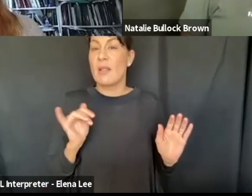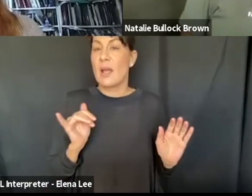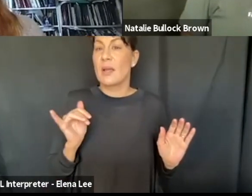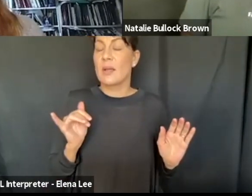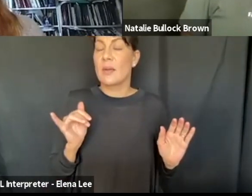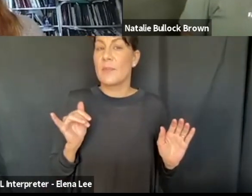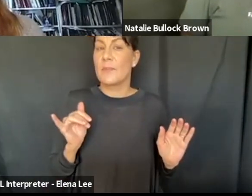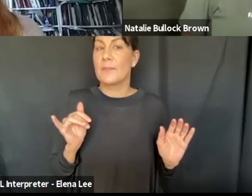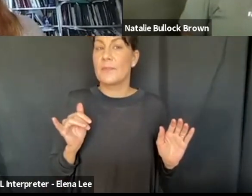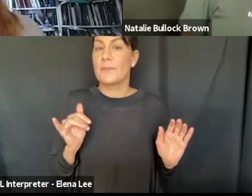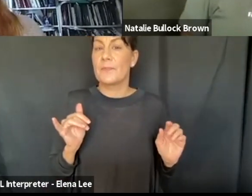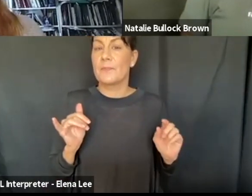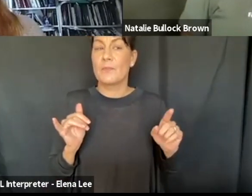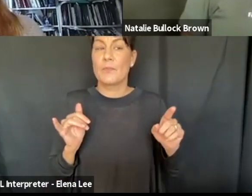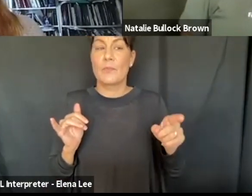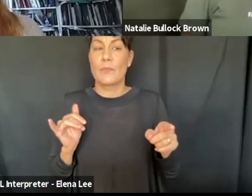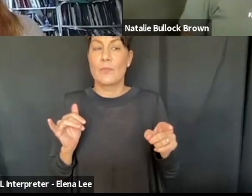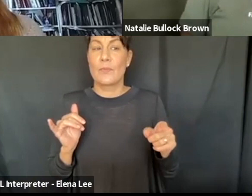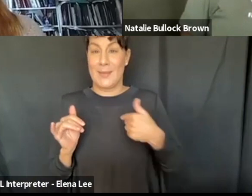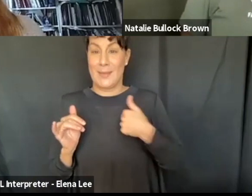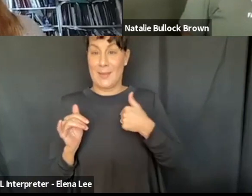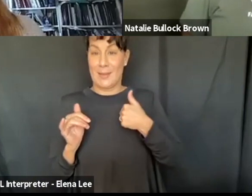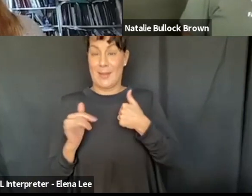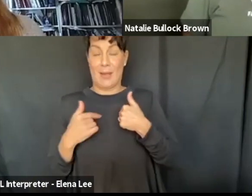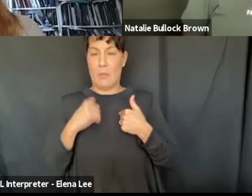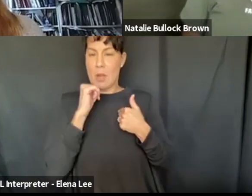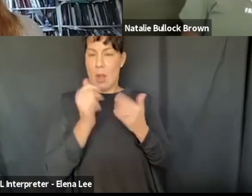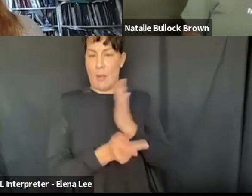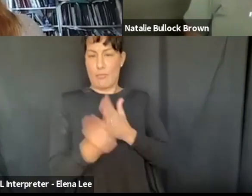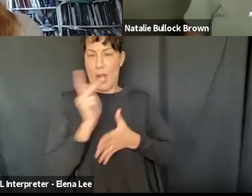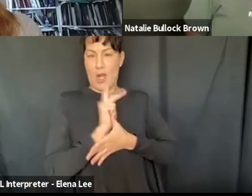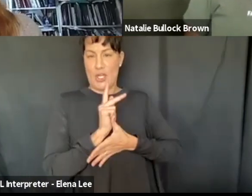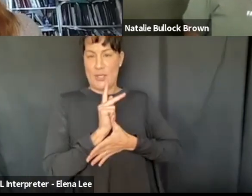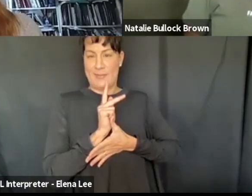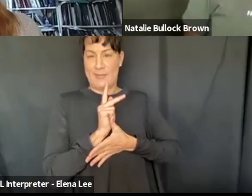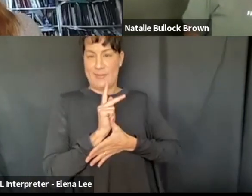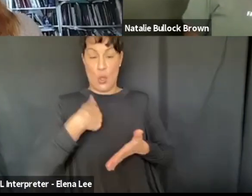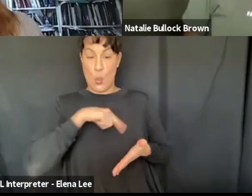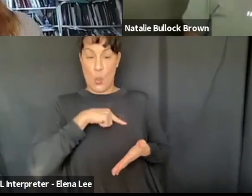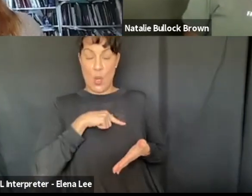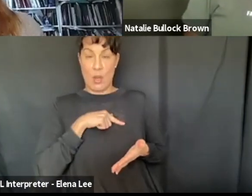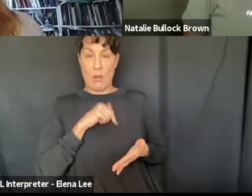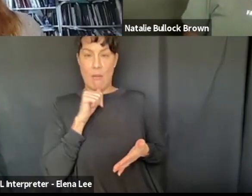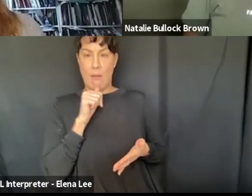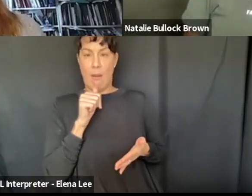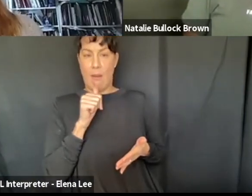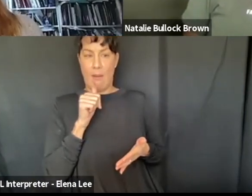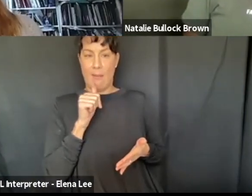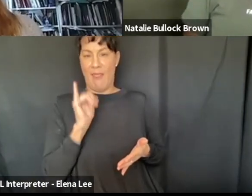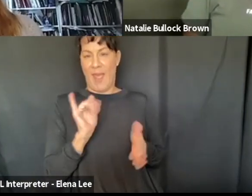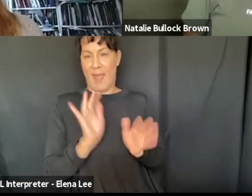you're not a priority for people, okay? Like we're not so important. We are at the bottom of people's lists.